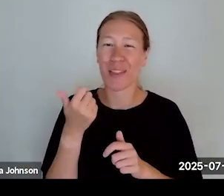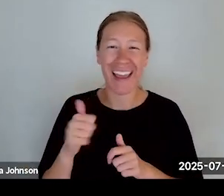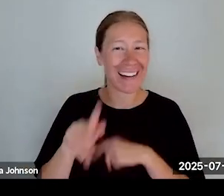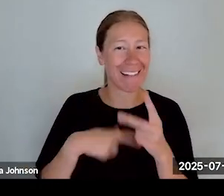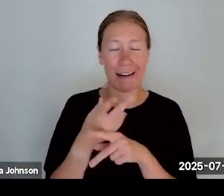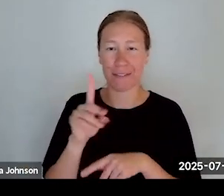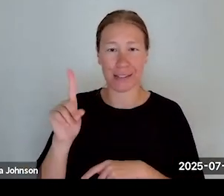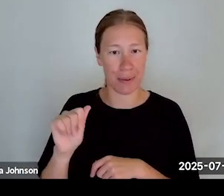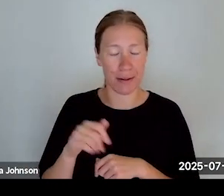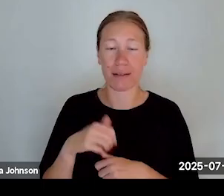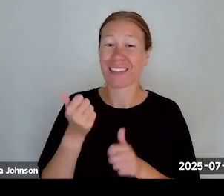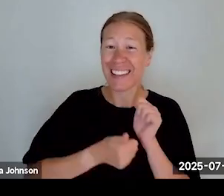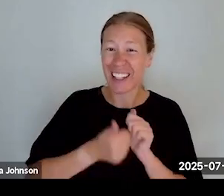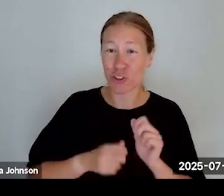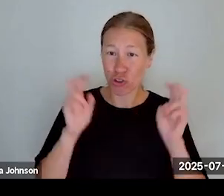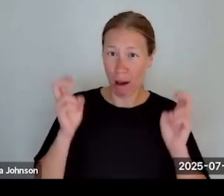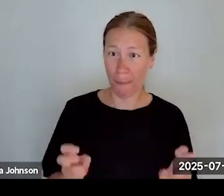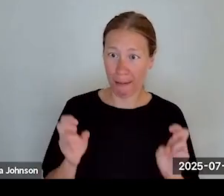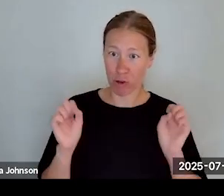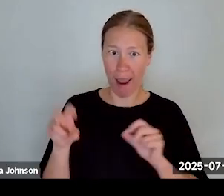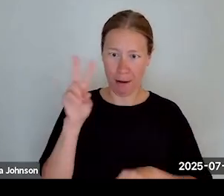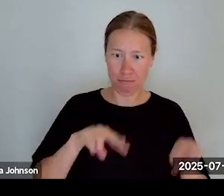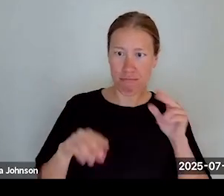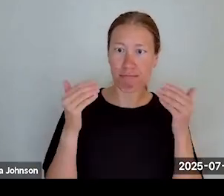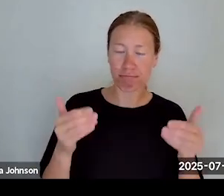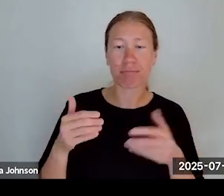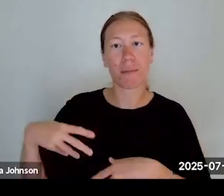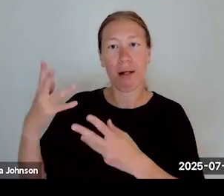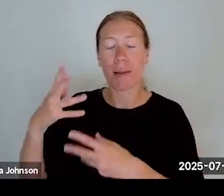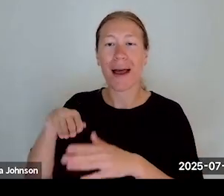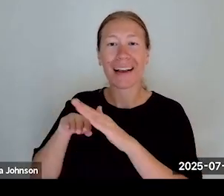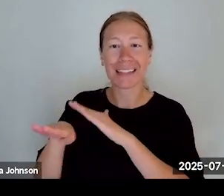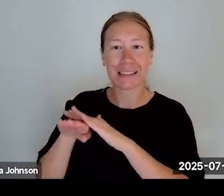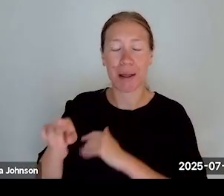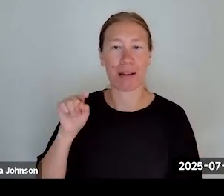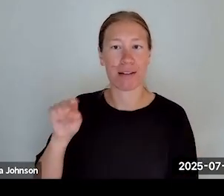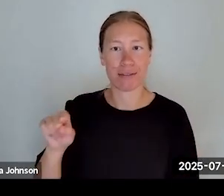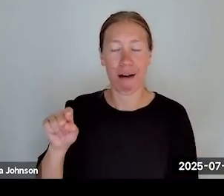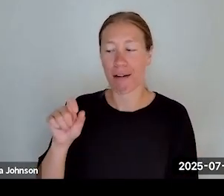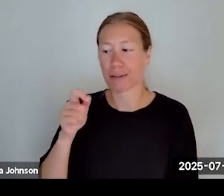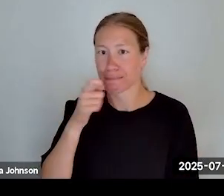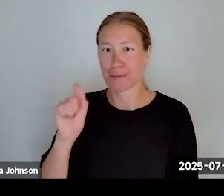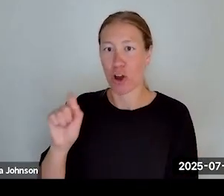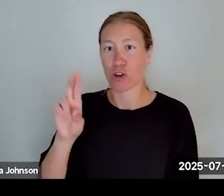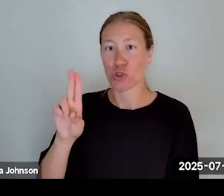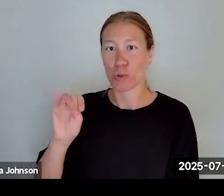Each of these topics can be explored in depth at accessibility.umich.edu/assistivetechnology.